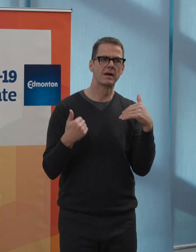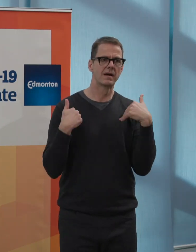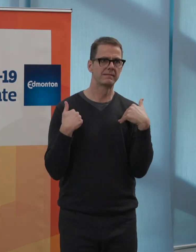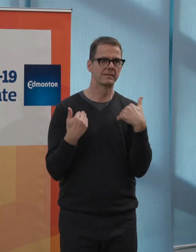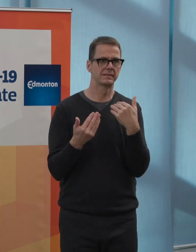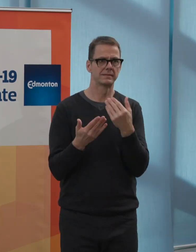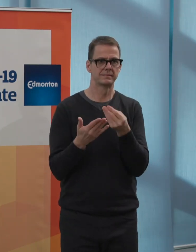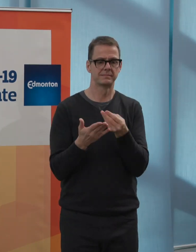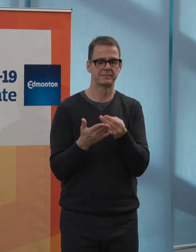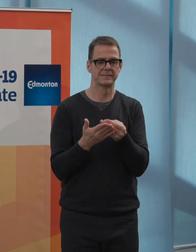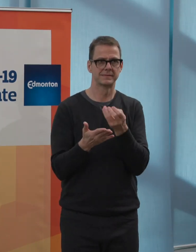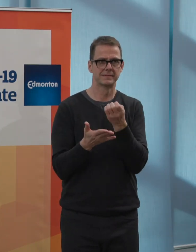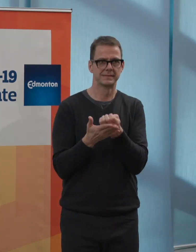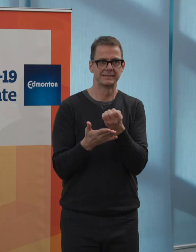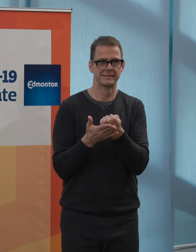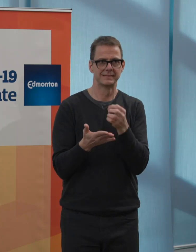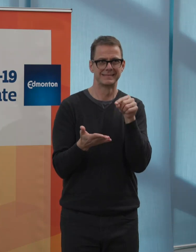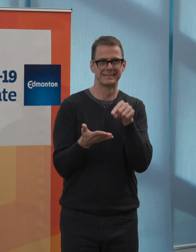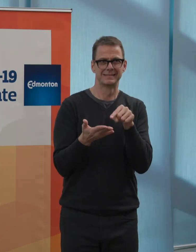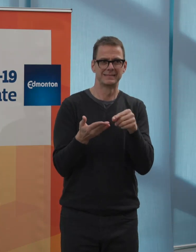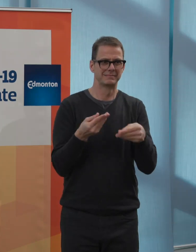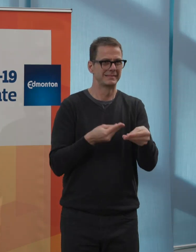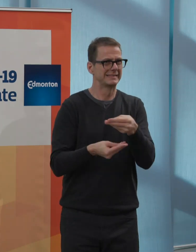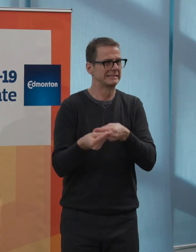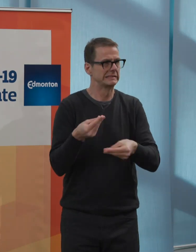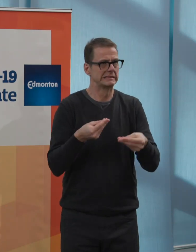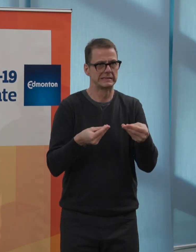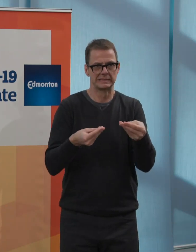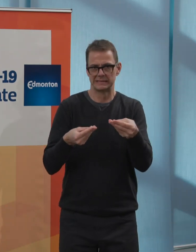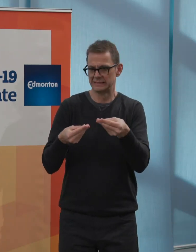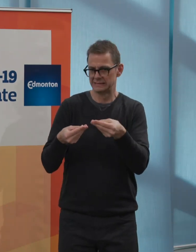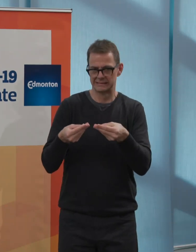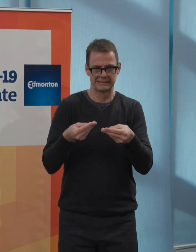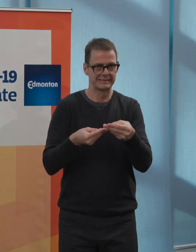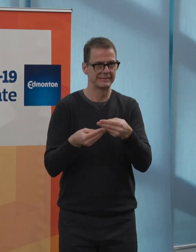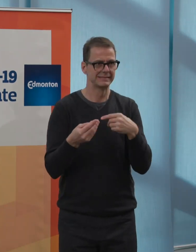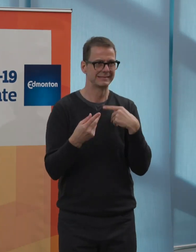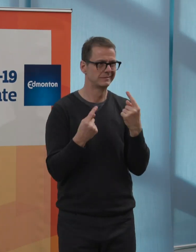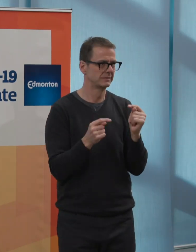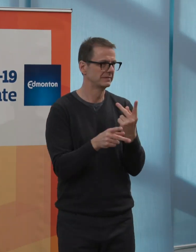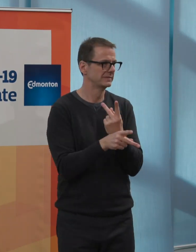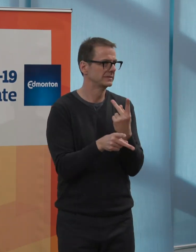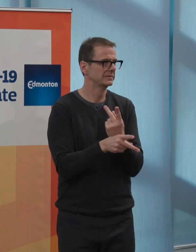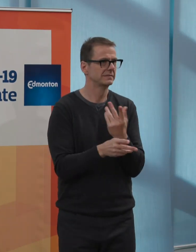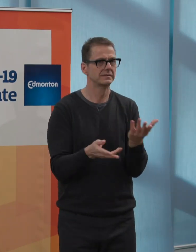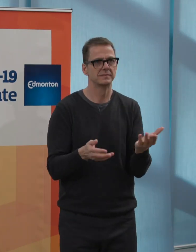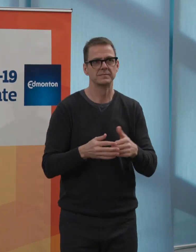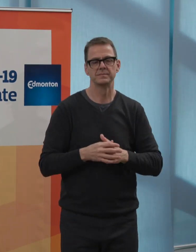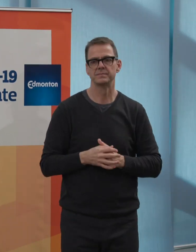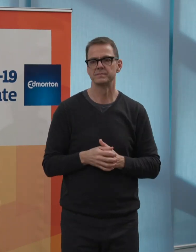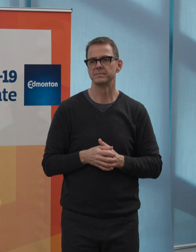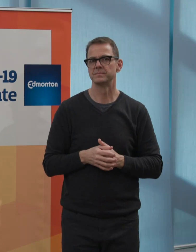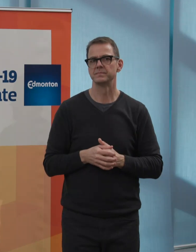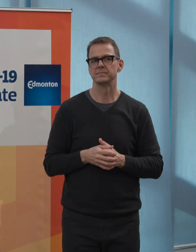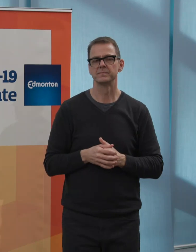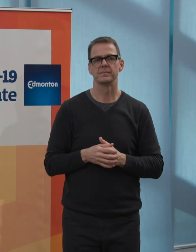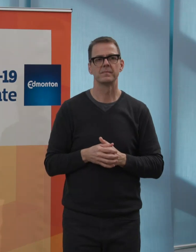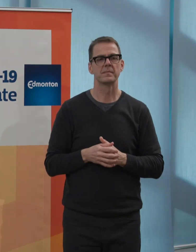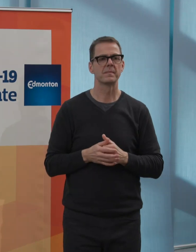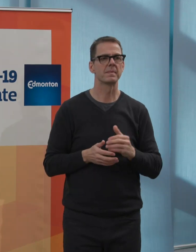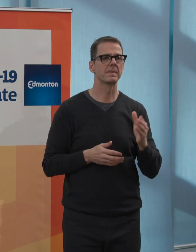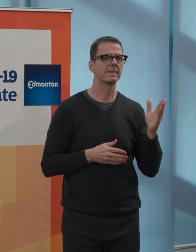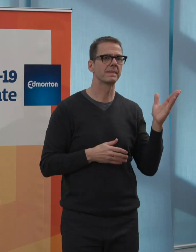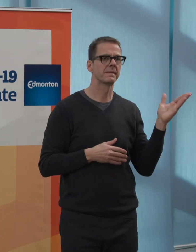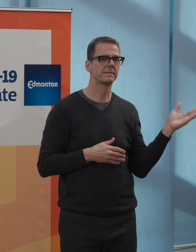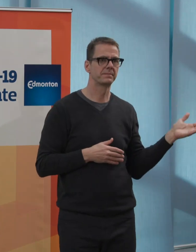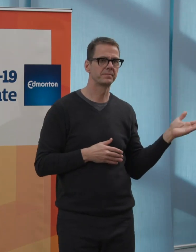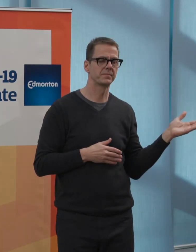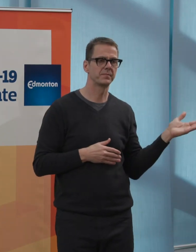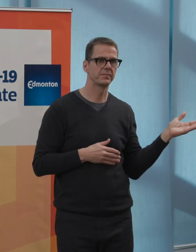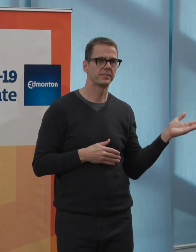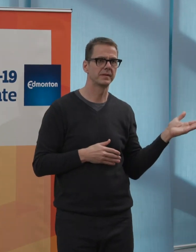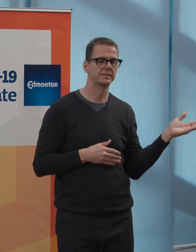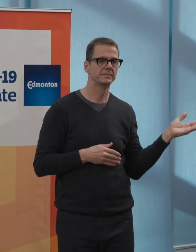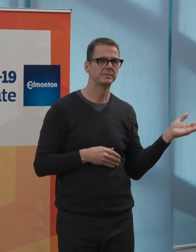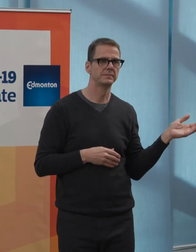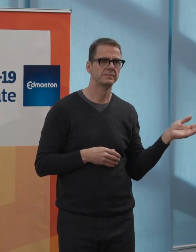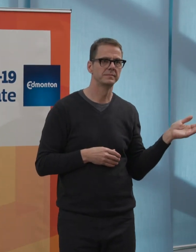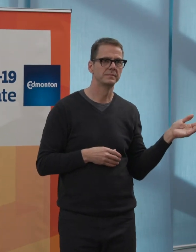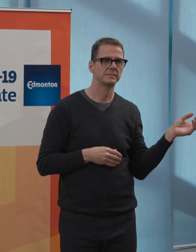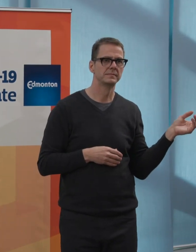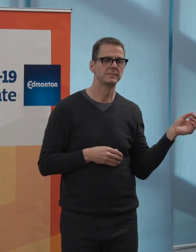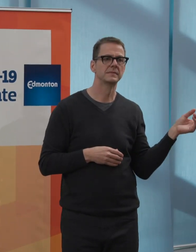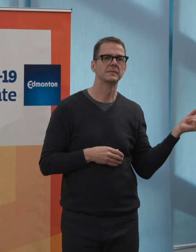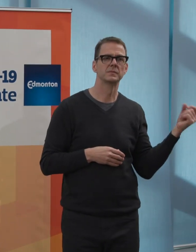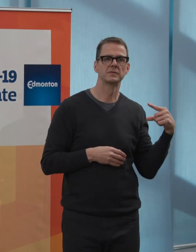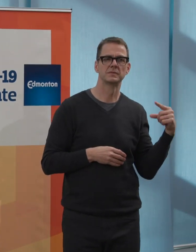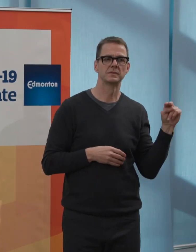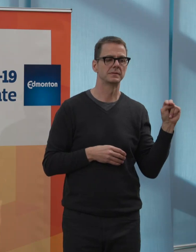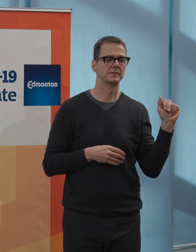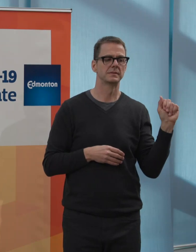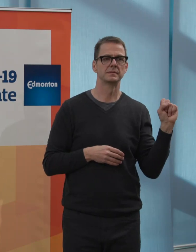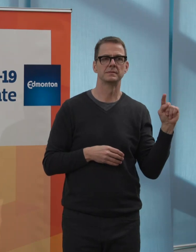April 15th questions online Natasha Dustin sure can